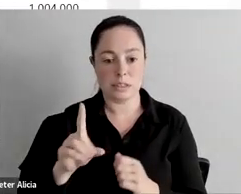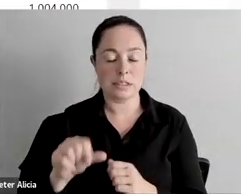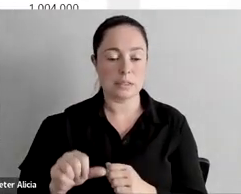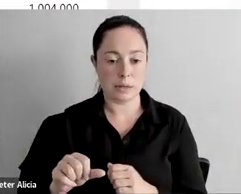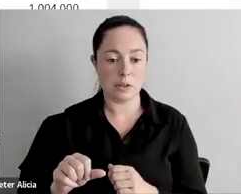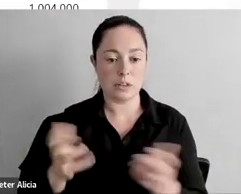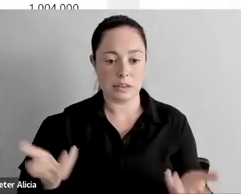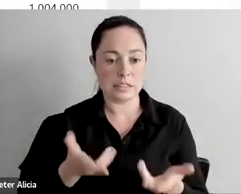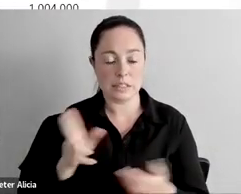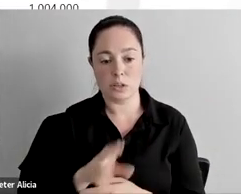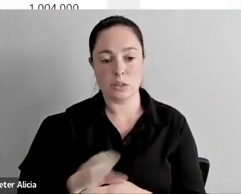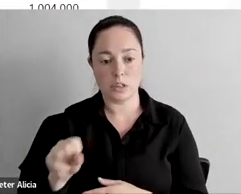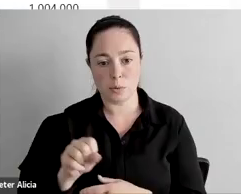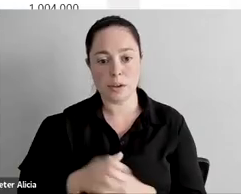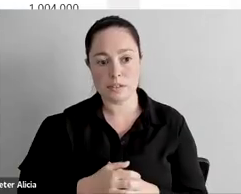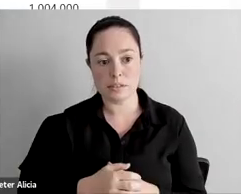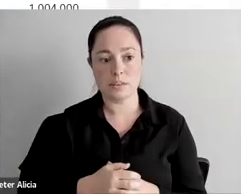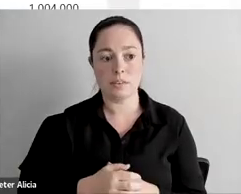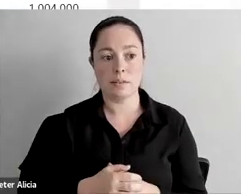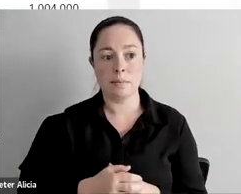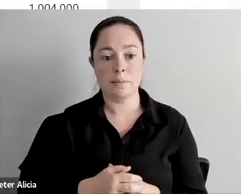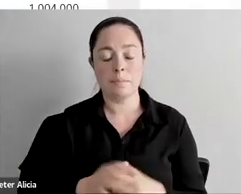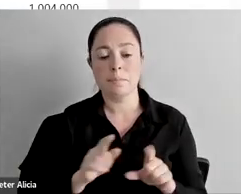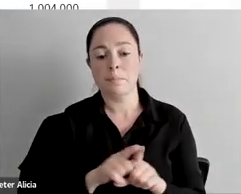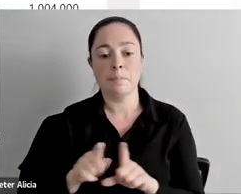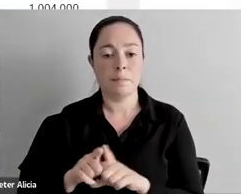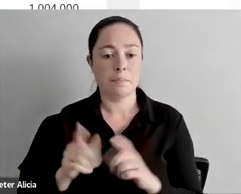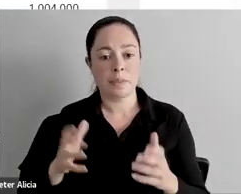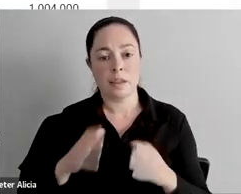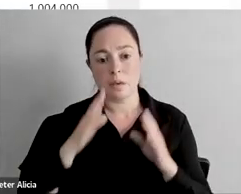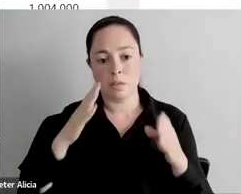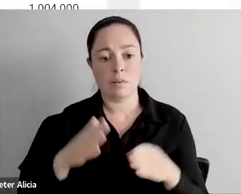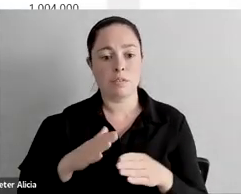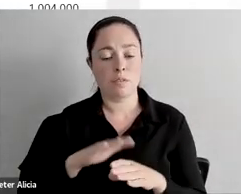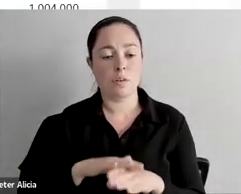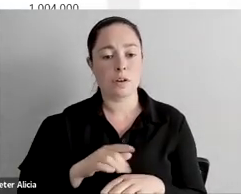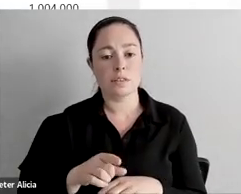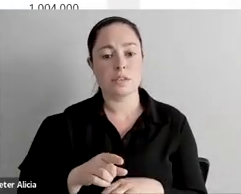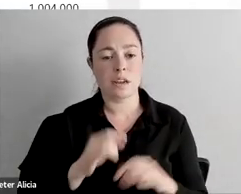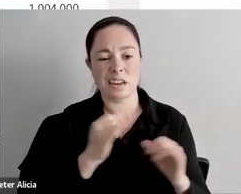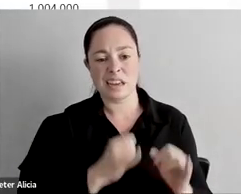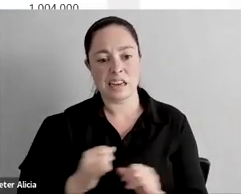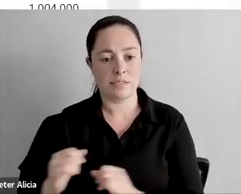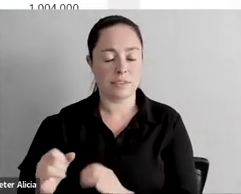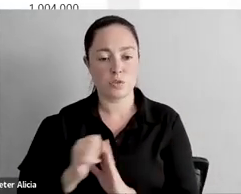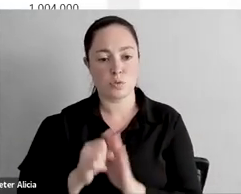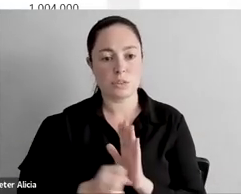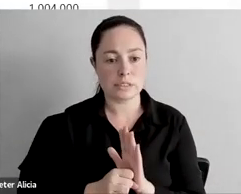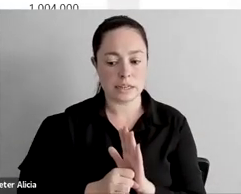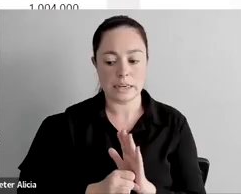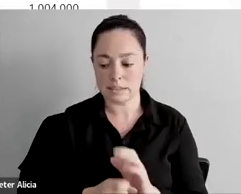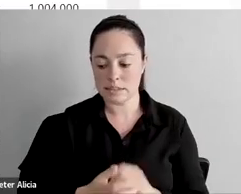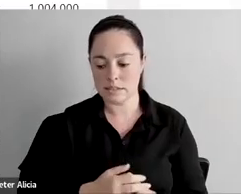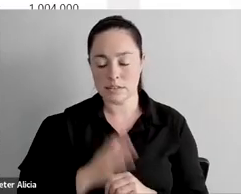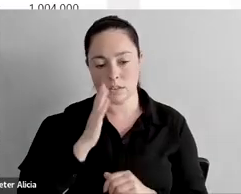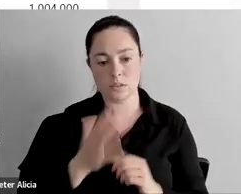the U.S. But I want to drill down a little bit and look at an individual state. I'm going to pick, I'm